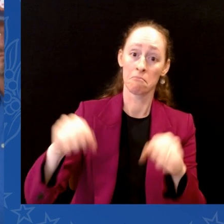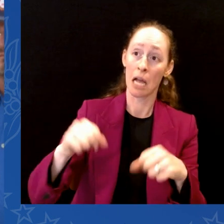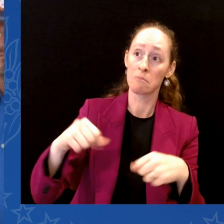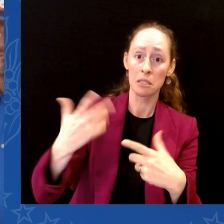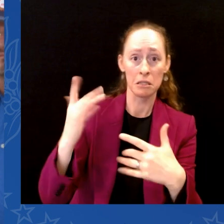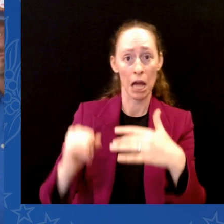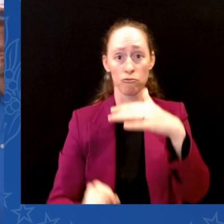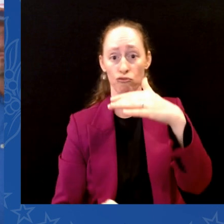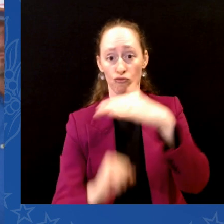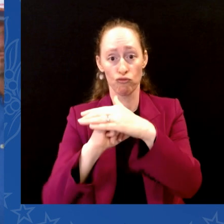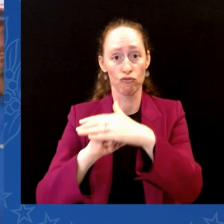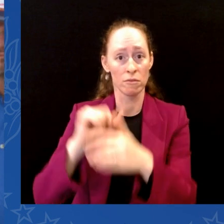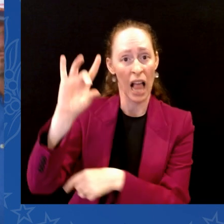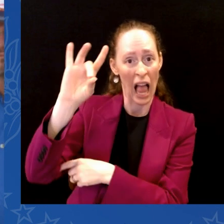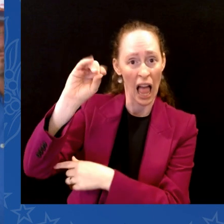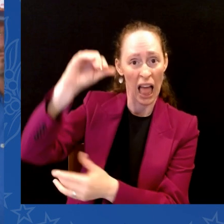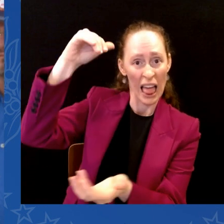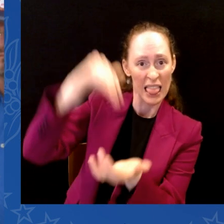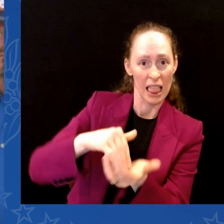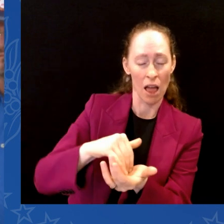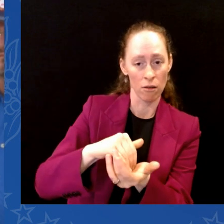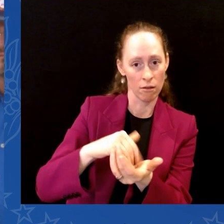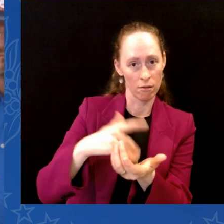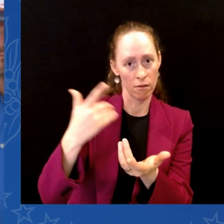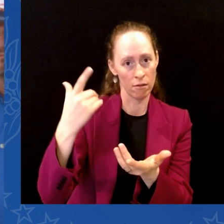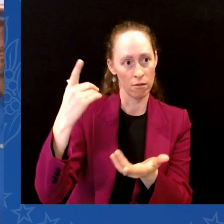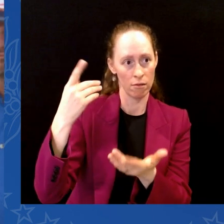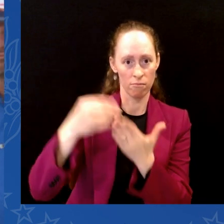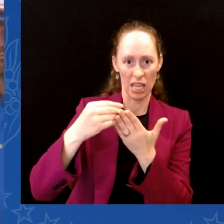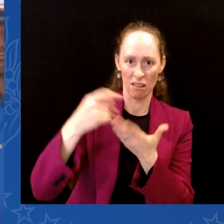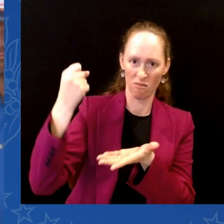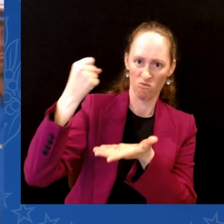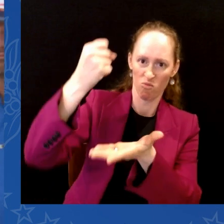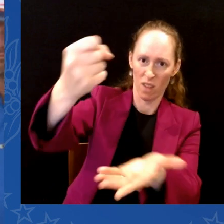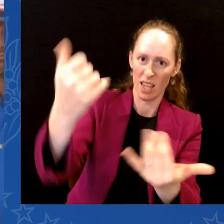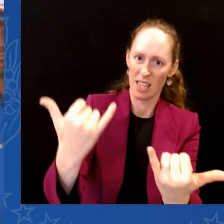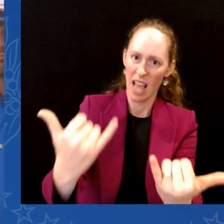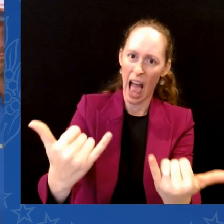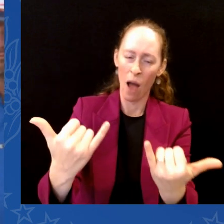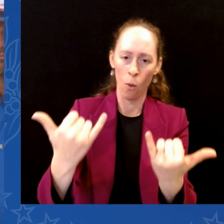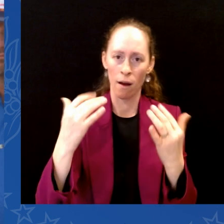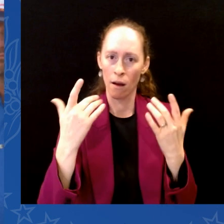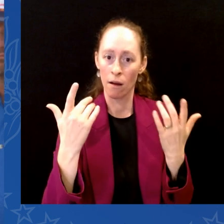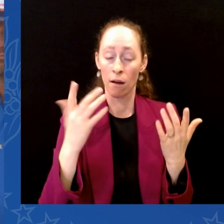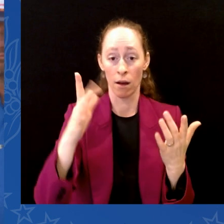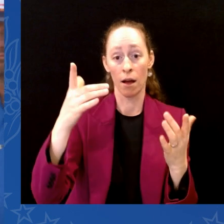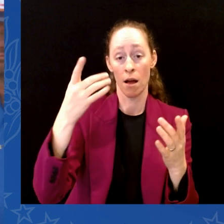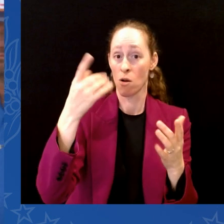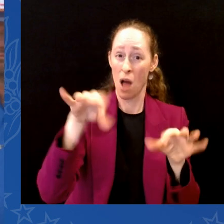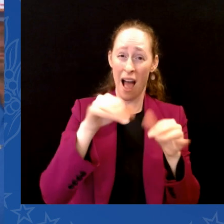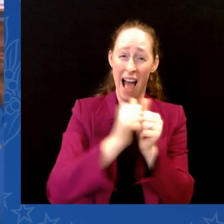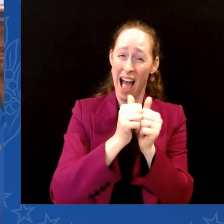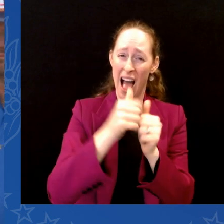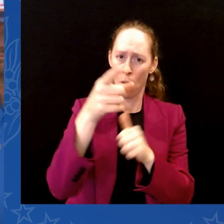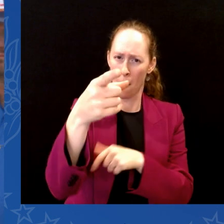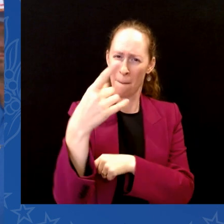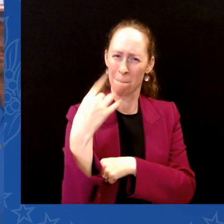And folks, look, the most important thing you can do is register so we can help figure out who is eligible for these things.